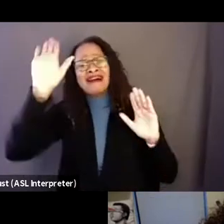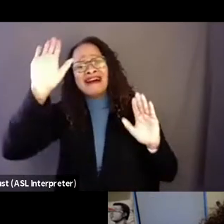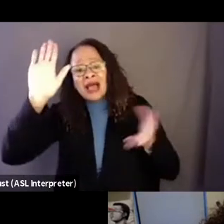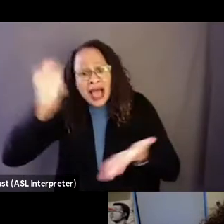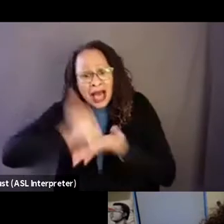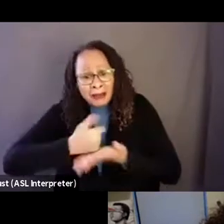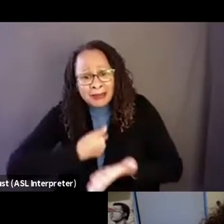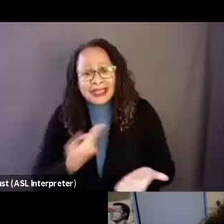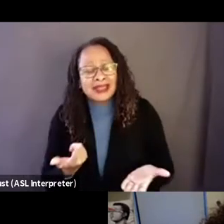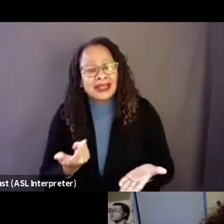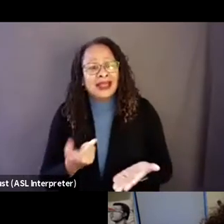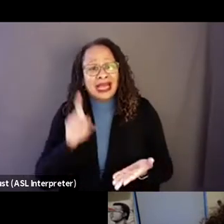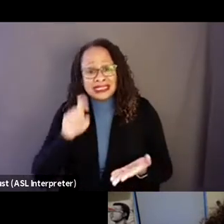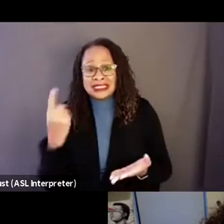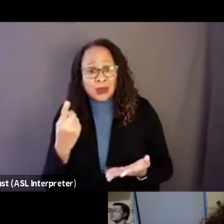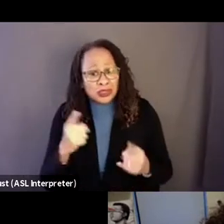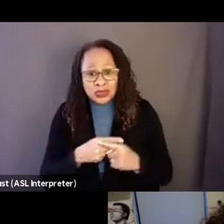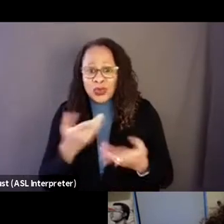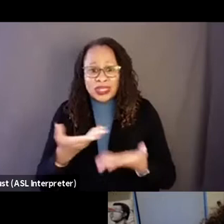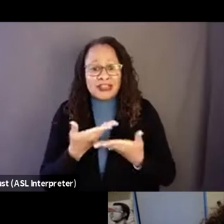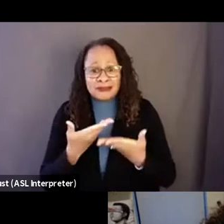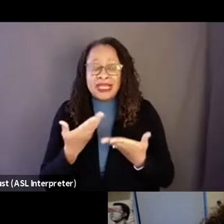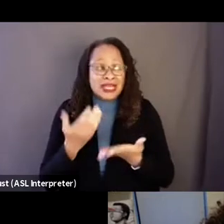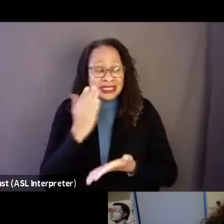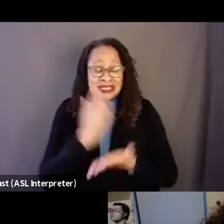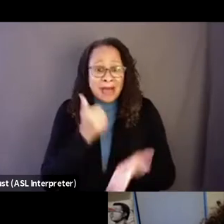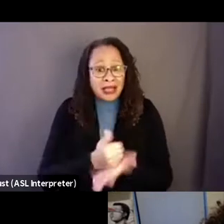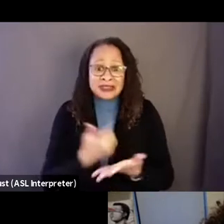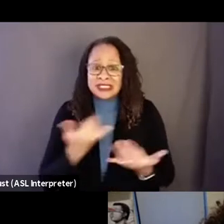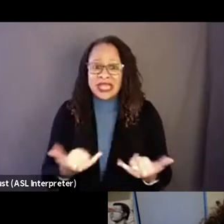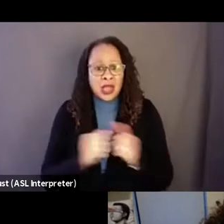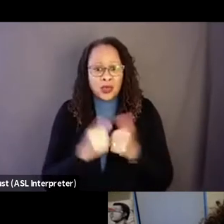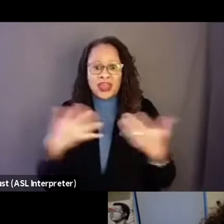I need someone to just give me a hand today without feeling ostracized,"